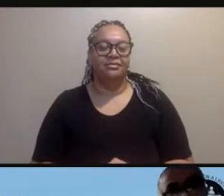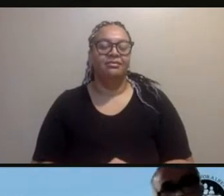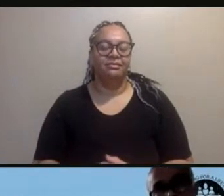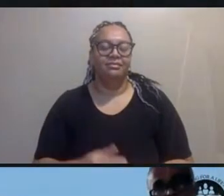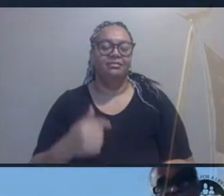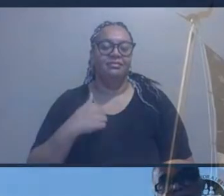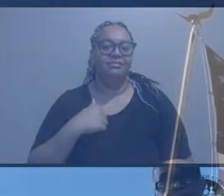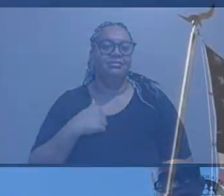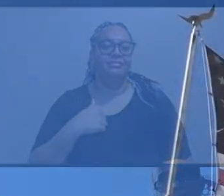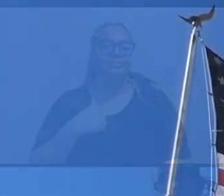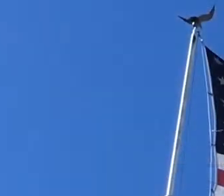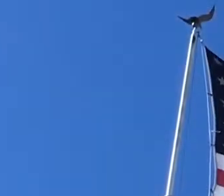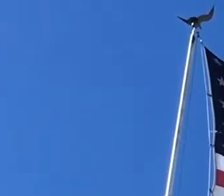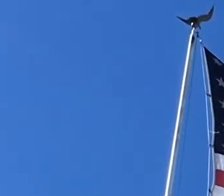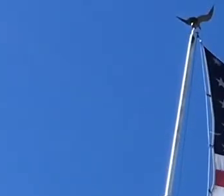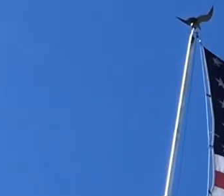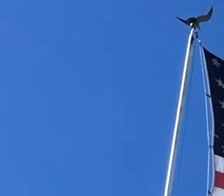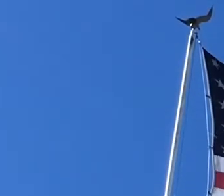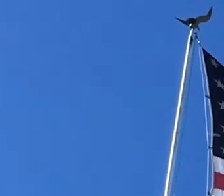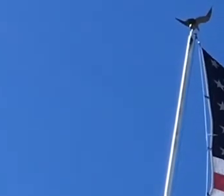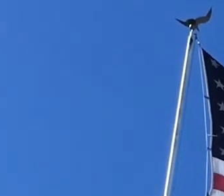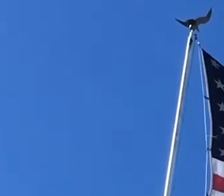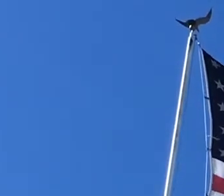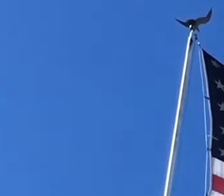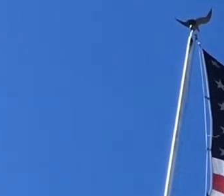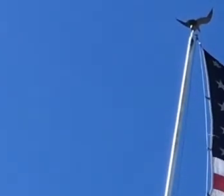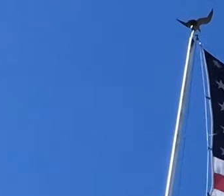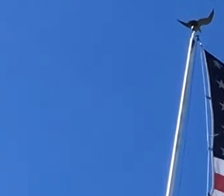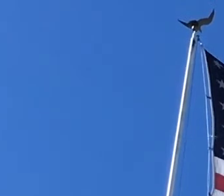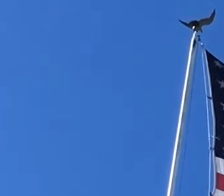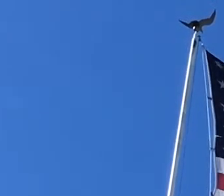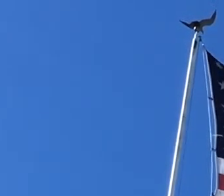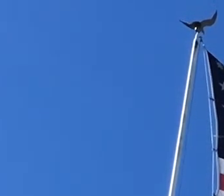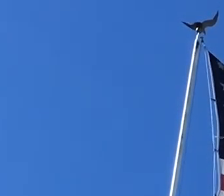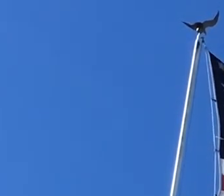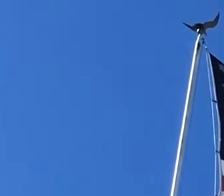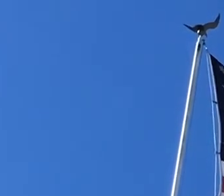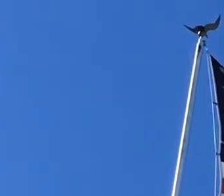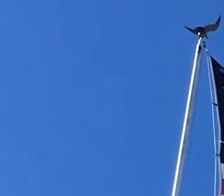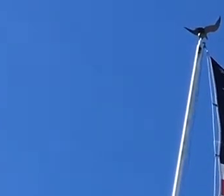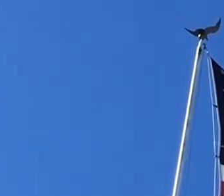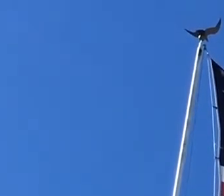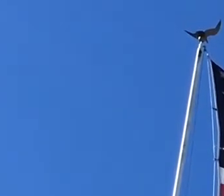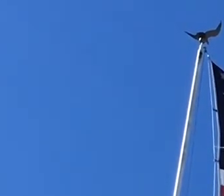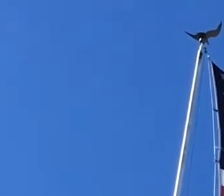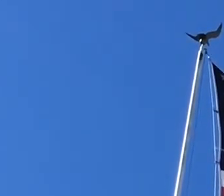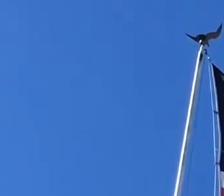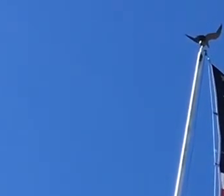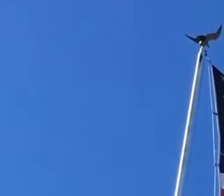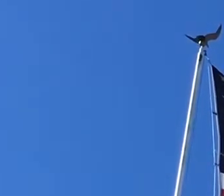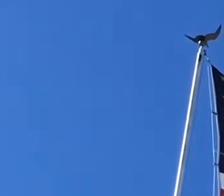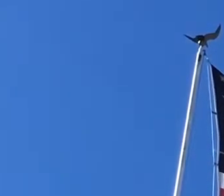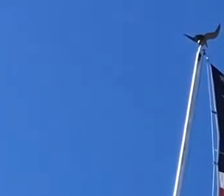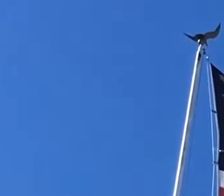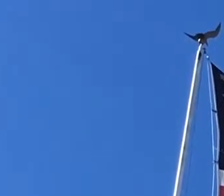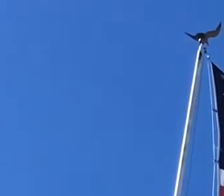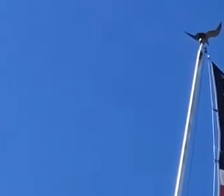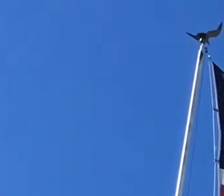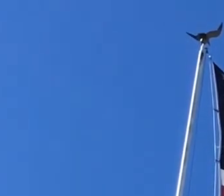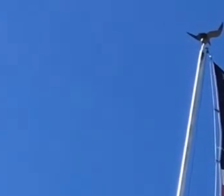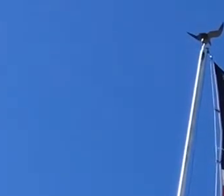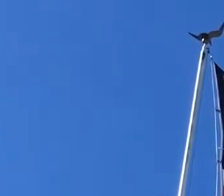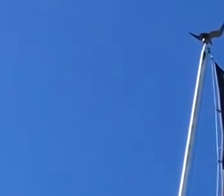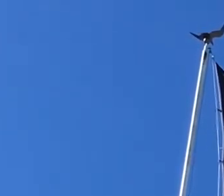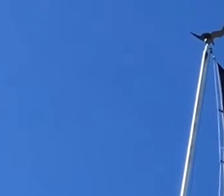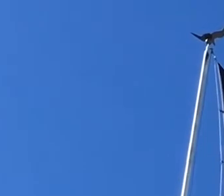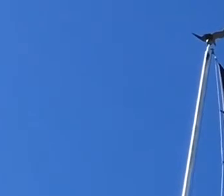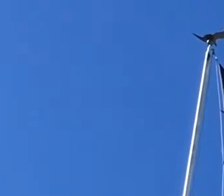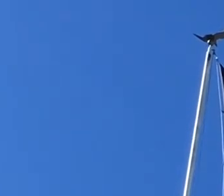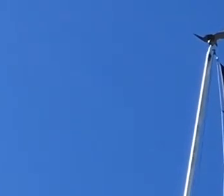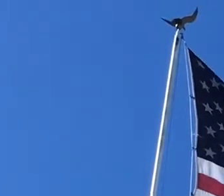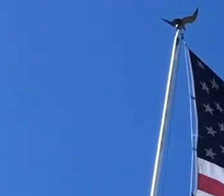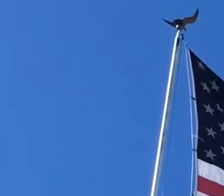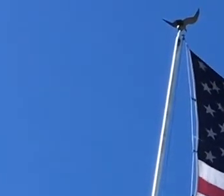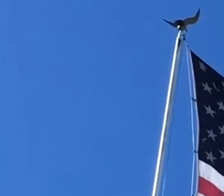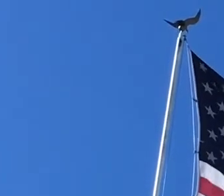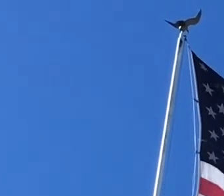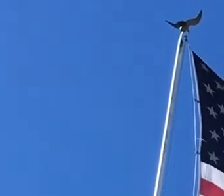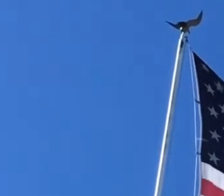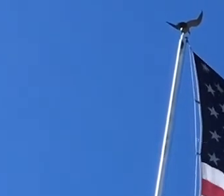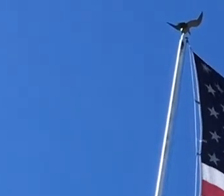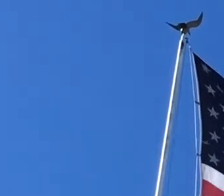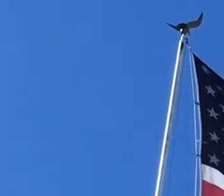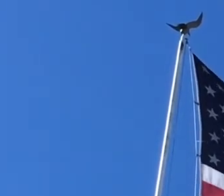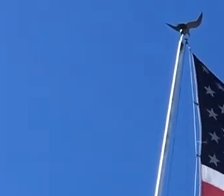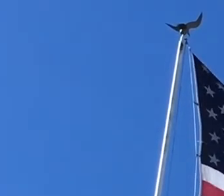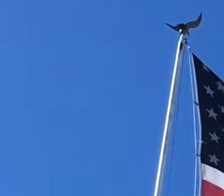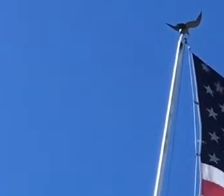ALLEGIANCE TO THE UNITED STATES